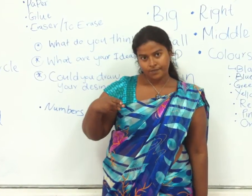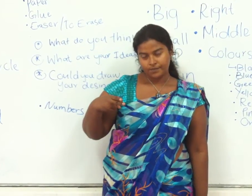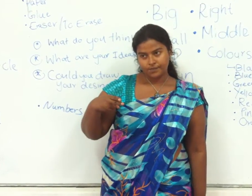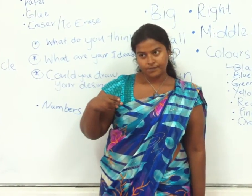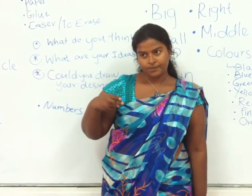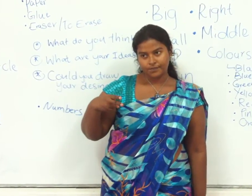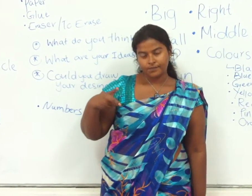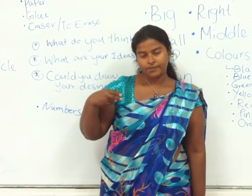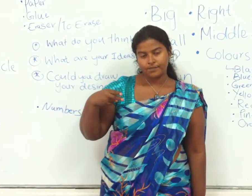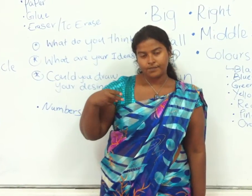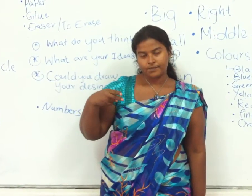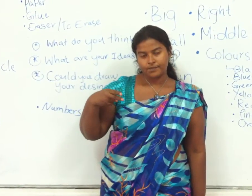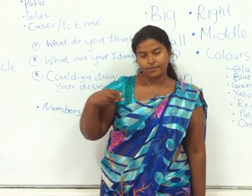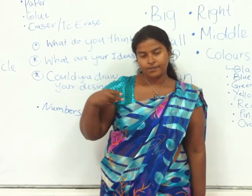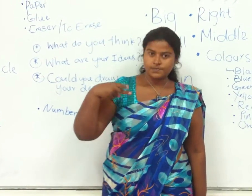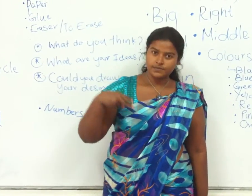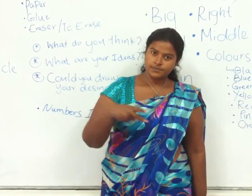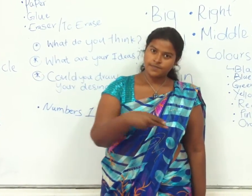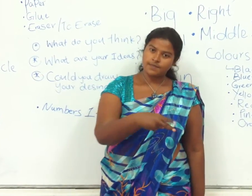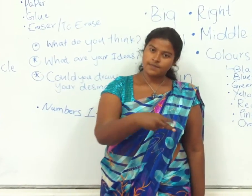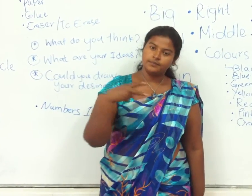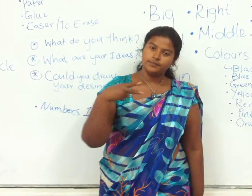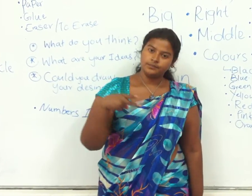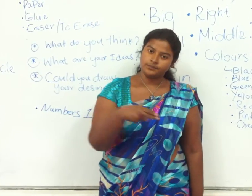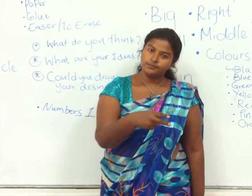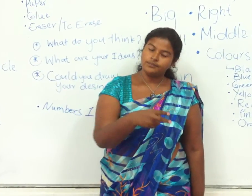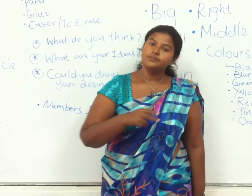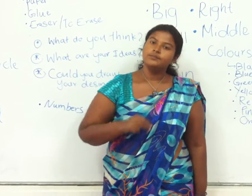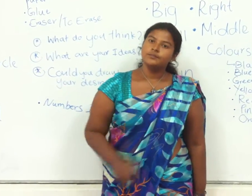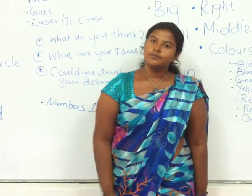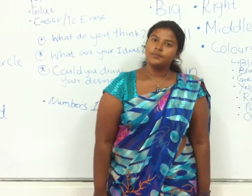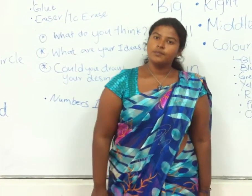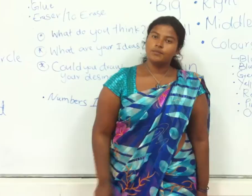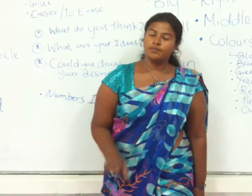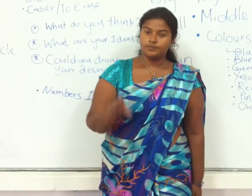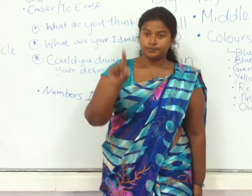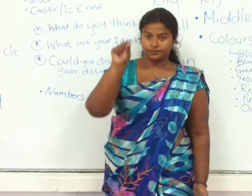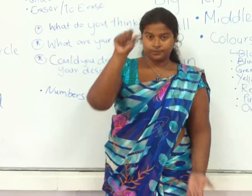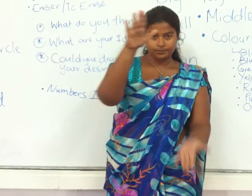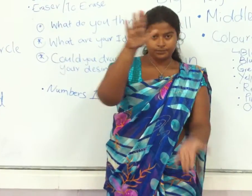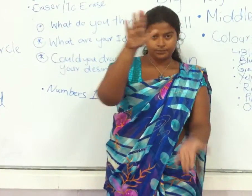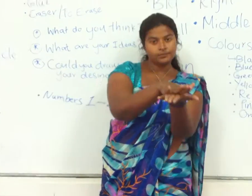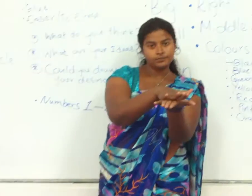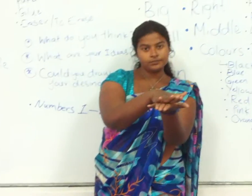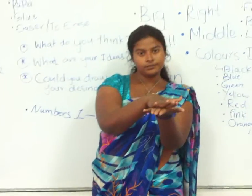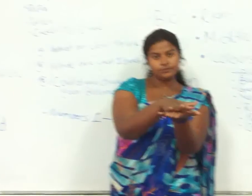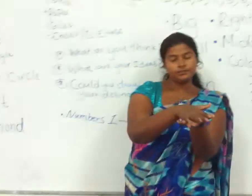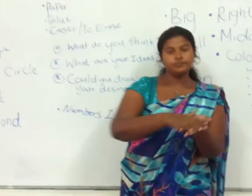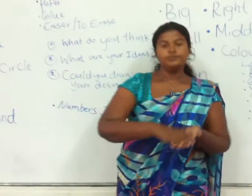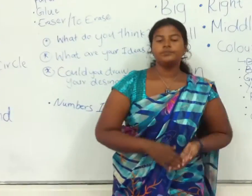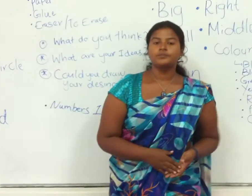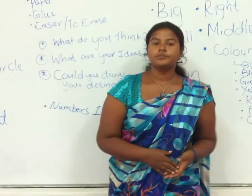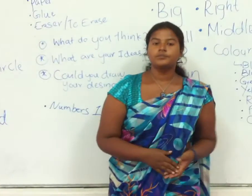Deaf Hearing Exchange